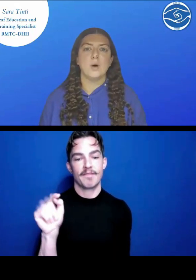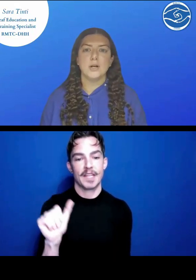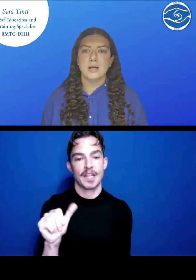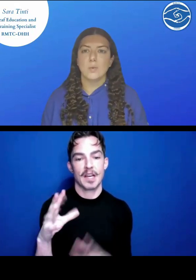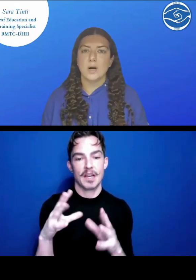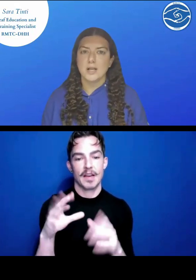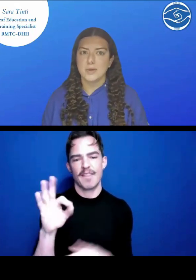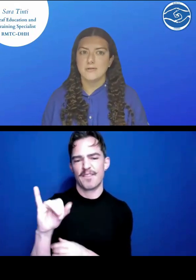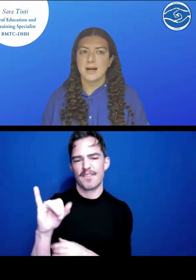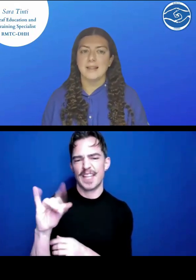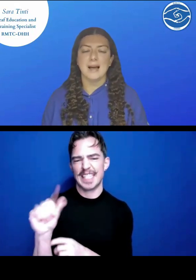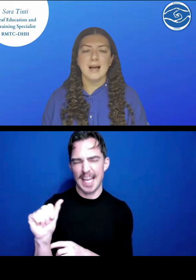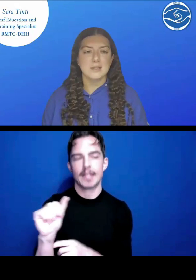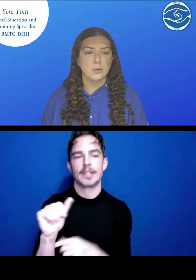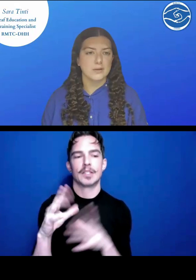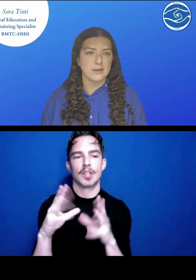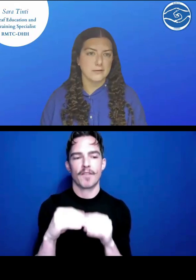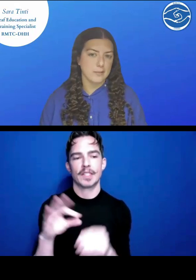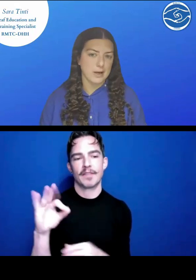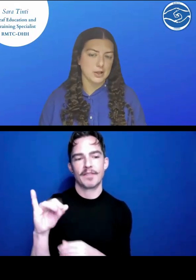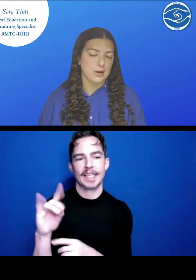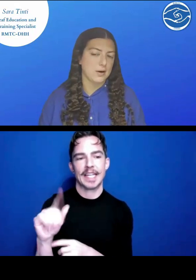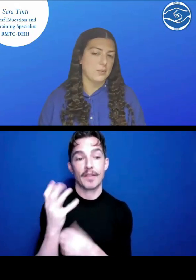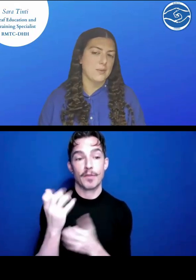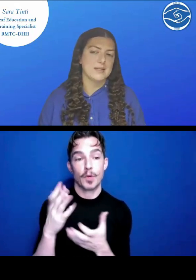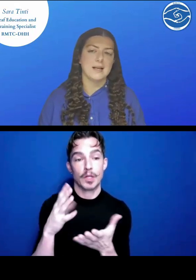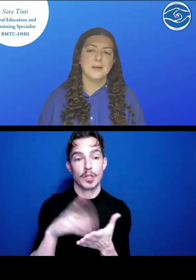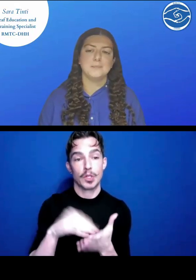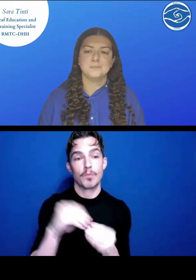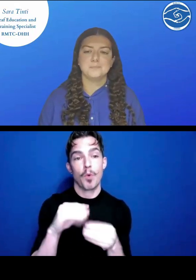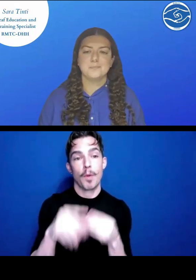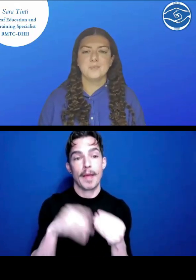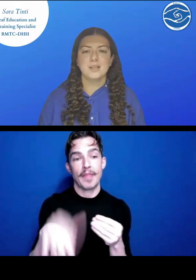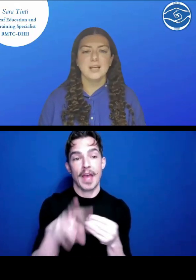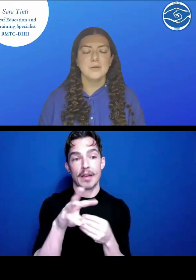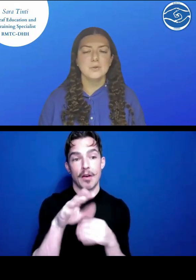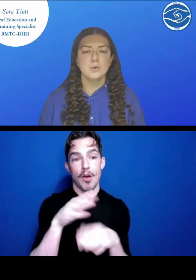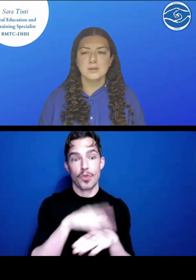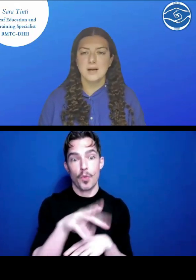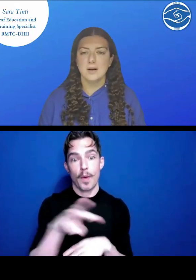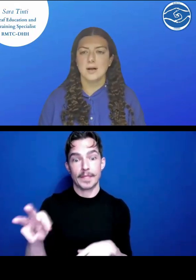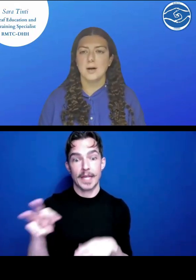you're wondering where you would find that sort of information on our website, if you scroll down on